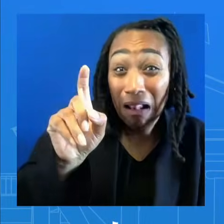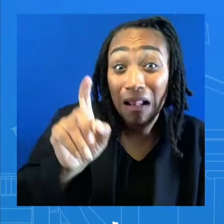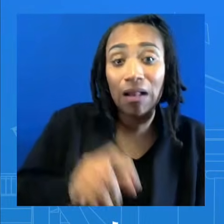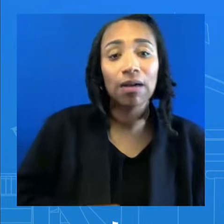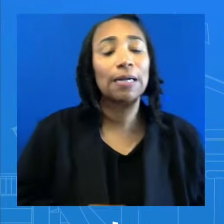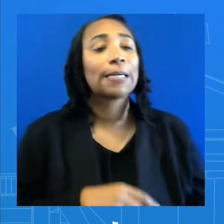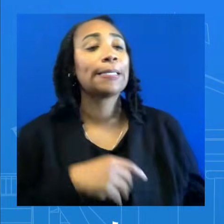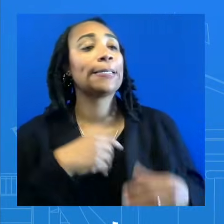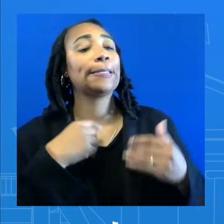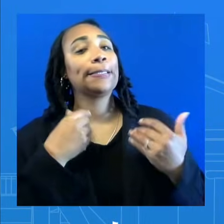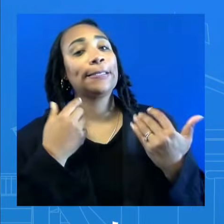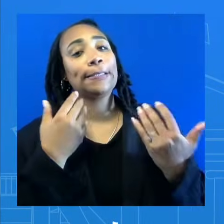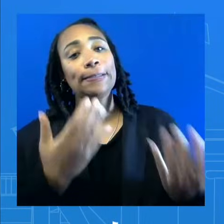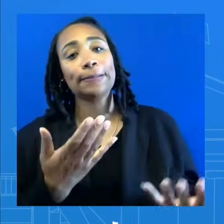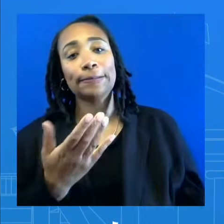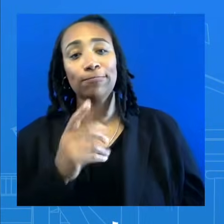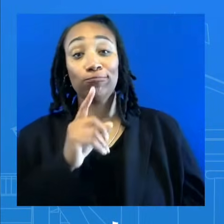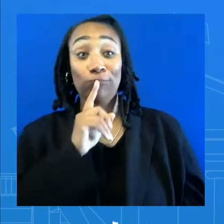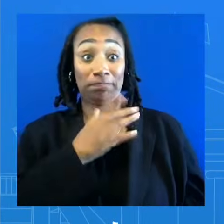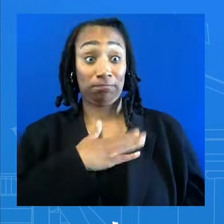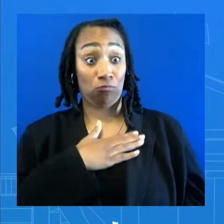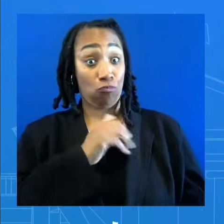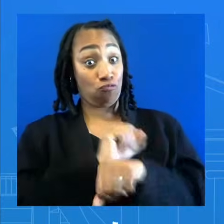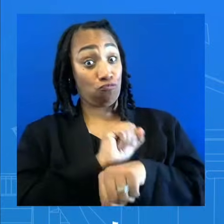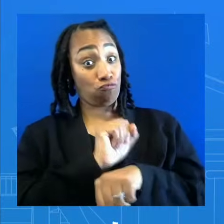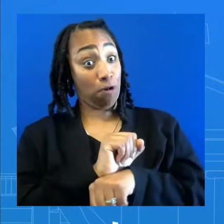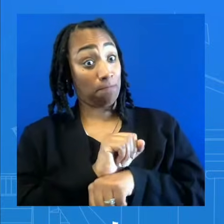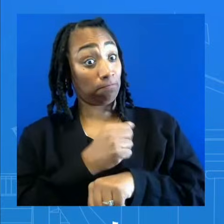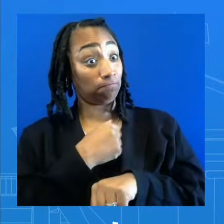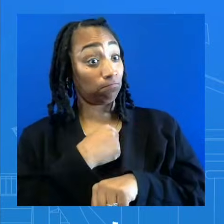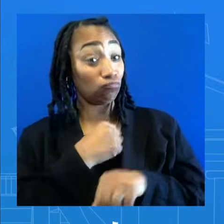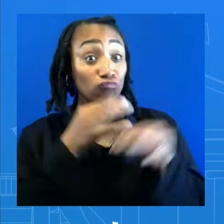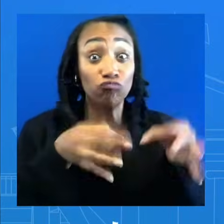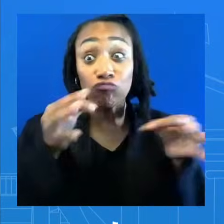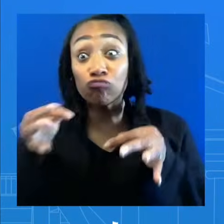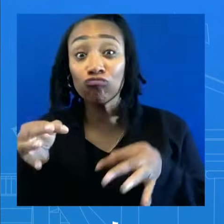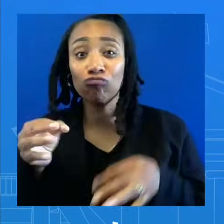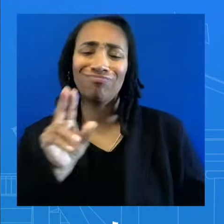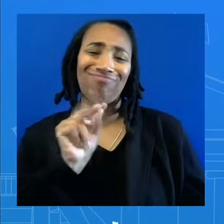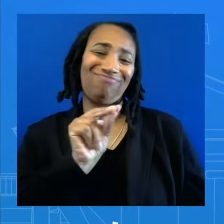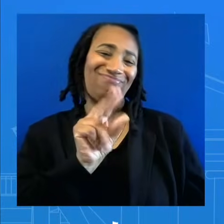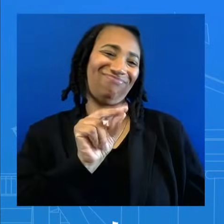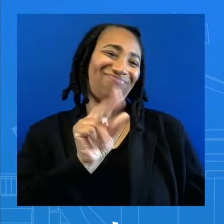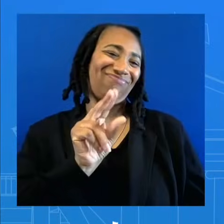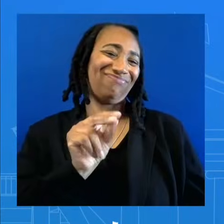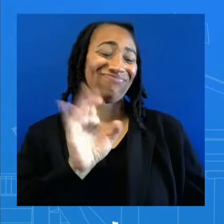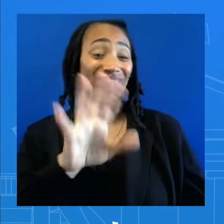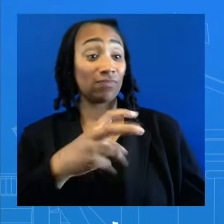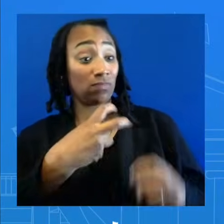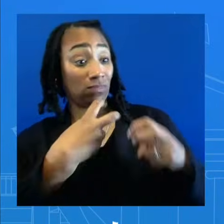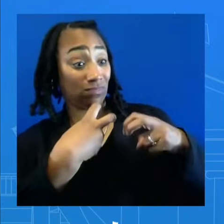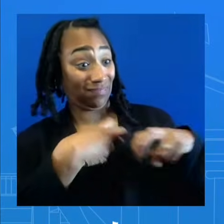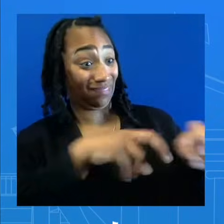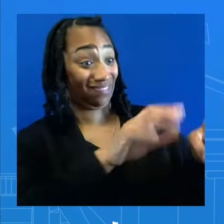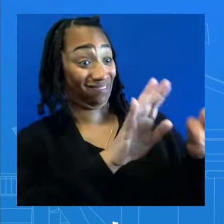That's really for the Trump transition team to -- to speak to. Look, I would just again say this.